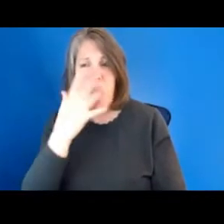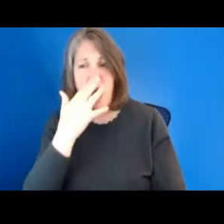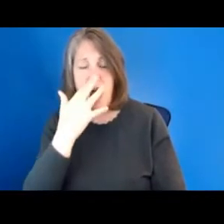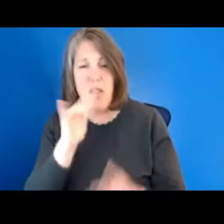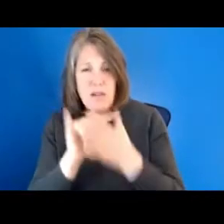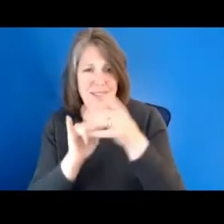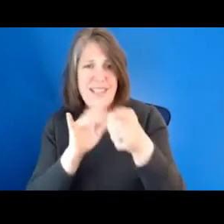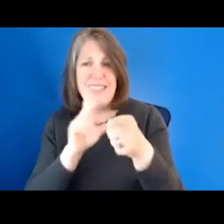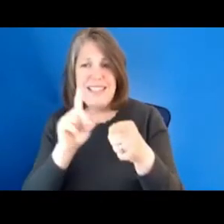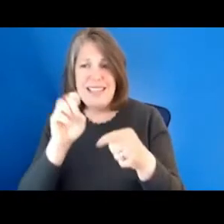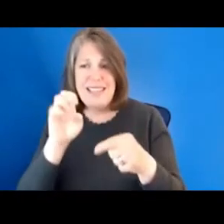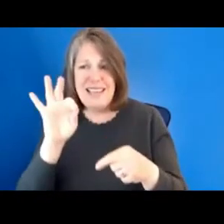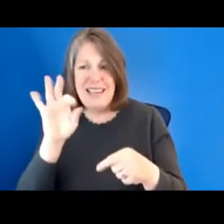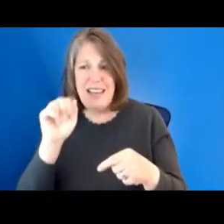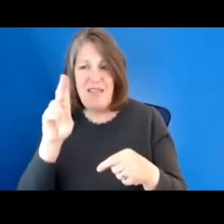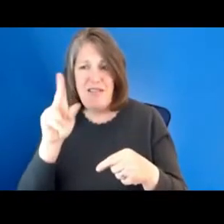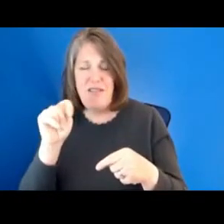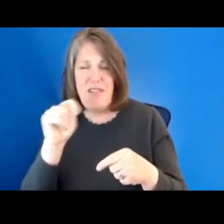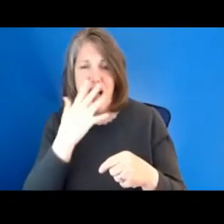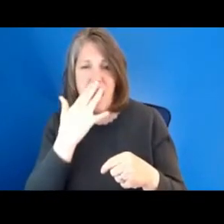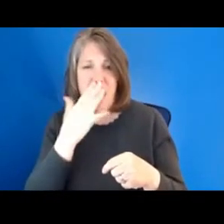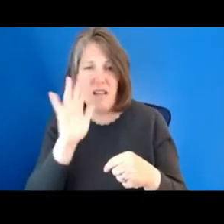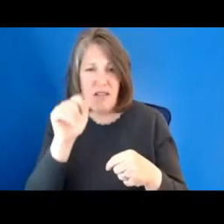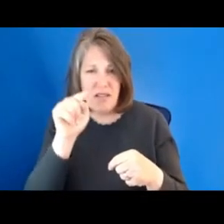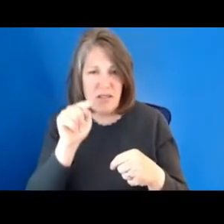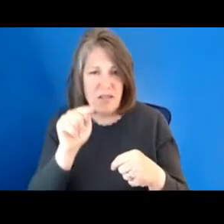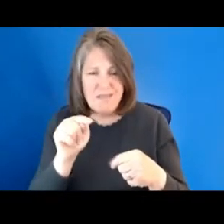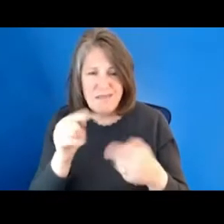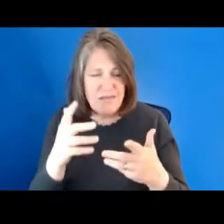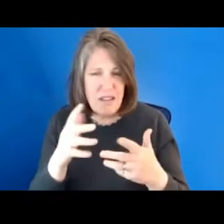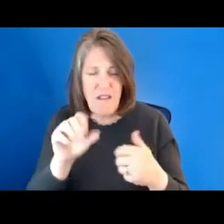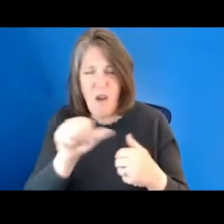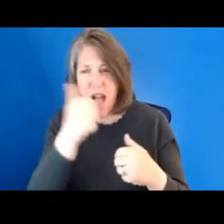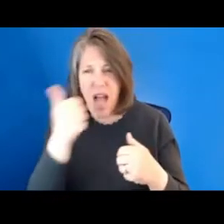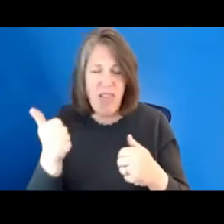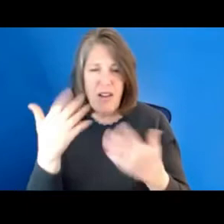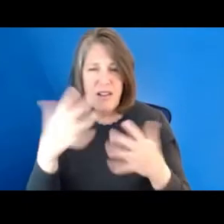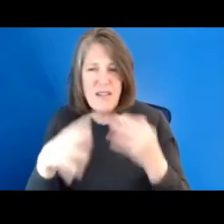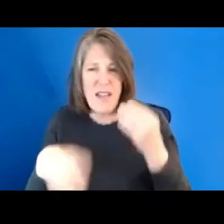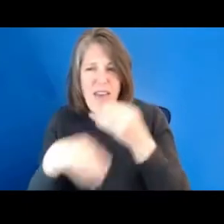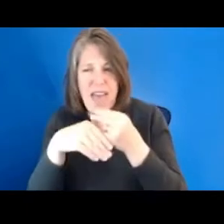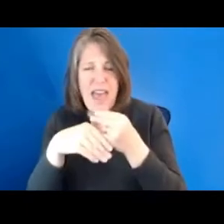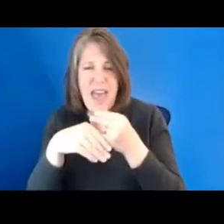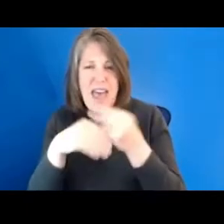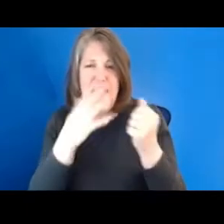here, this is the default color here. Others have added color background